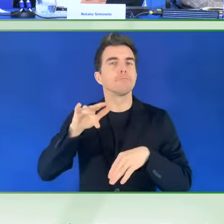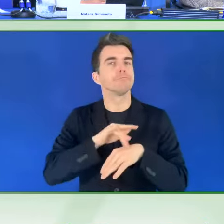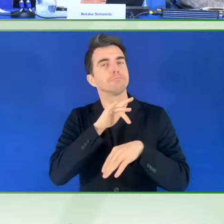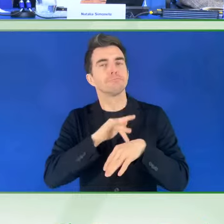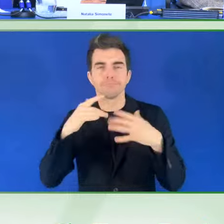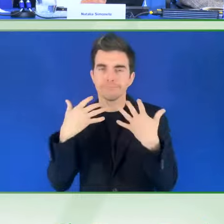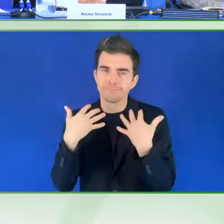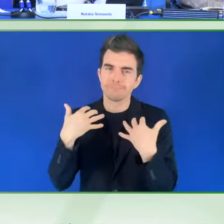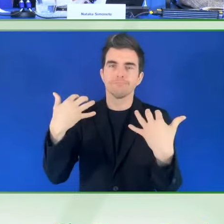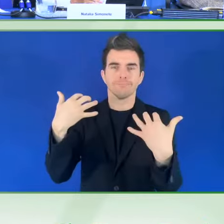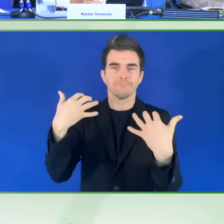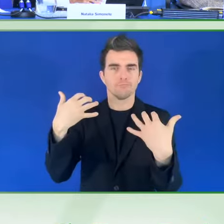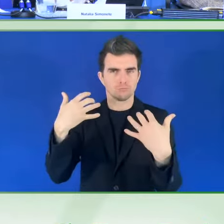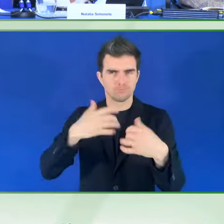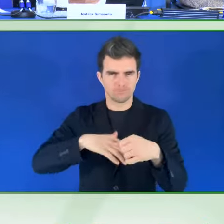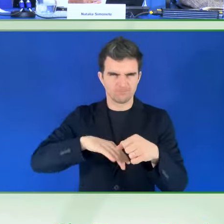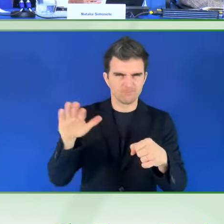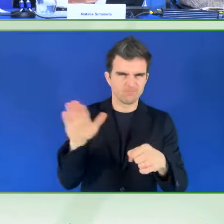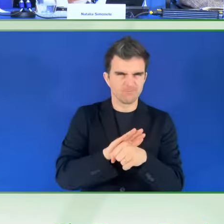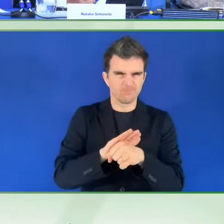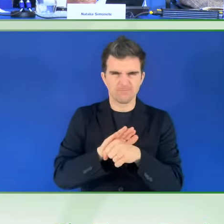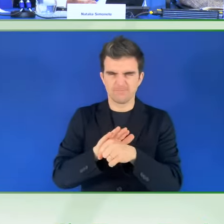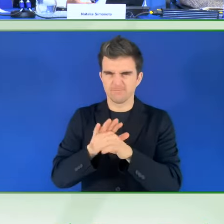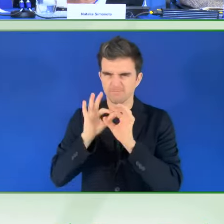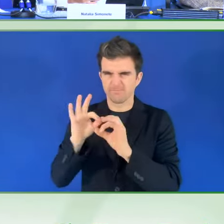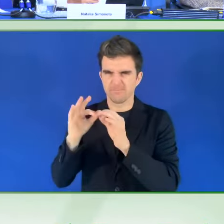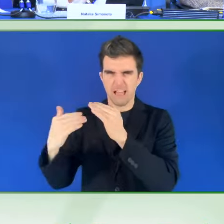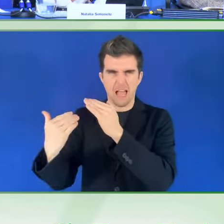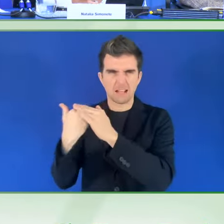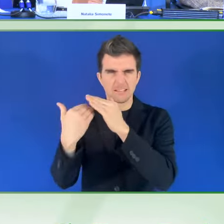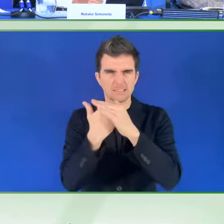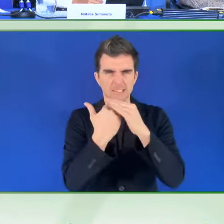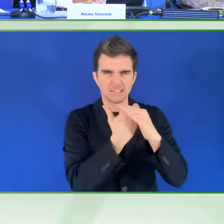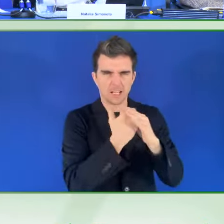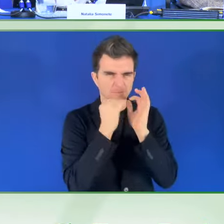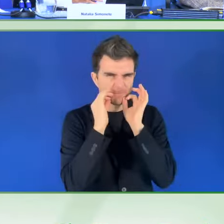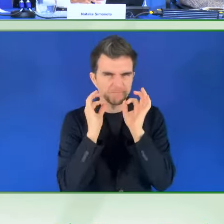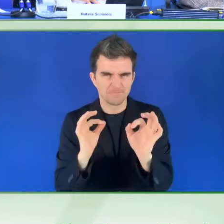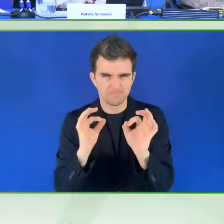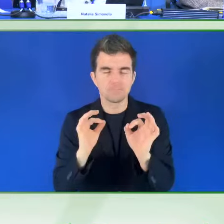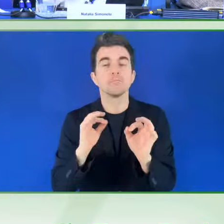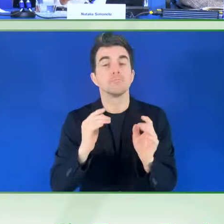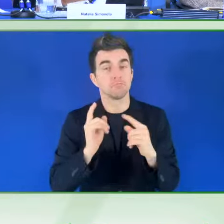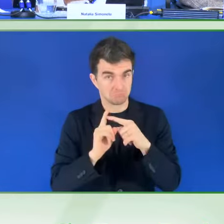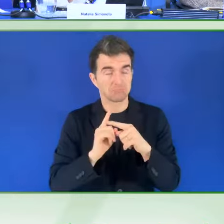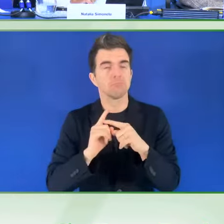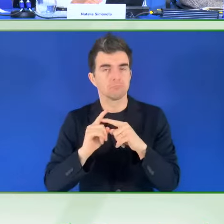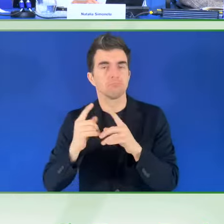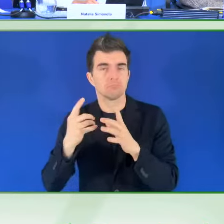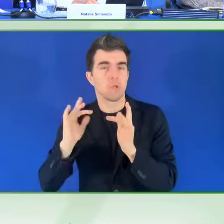It is good to have you here, and also tomorrow.